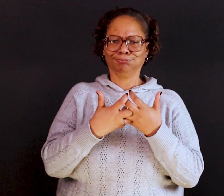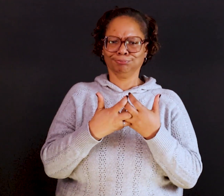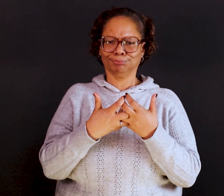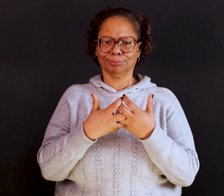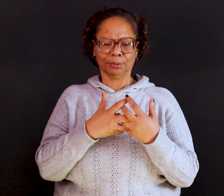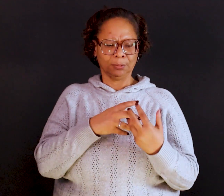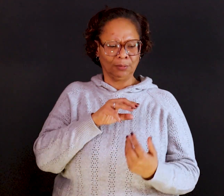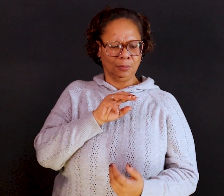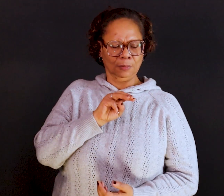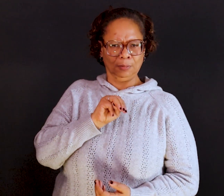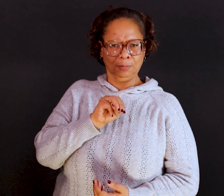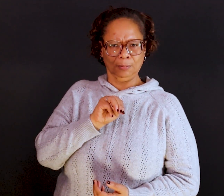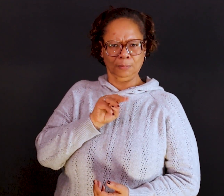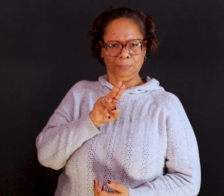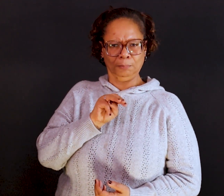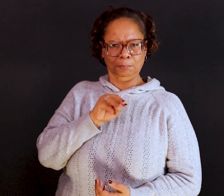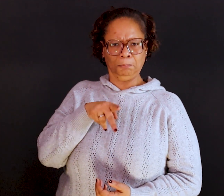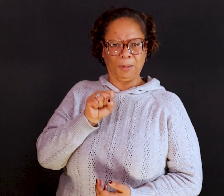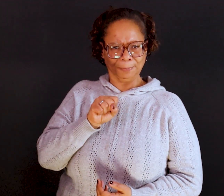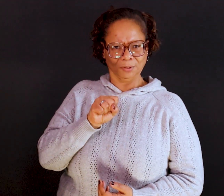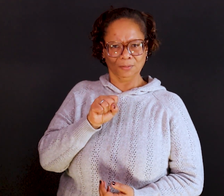The Measles vaccination is usually combined